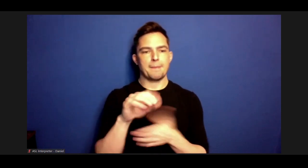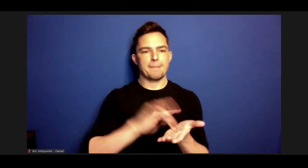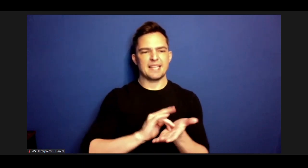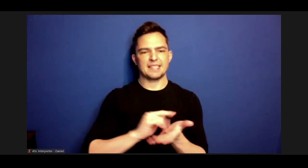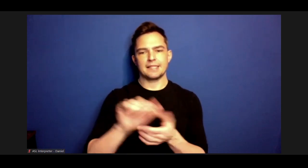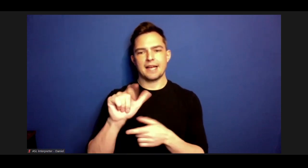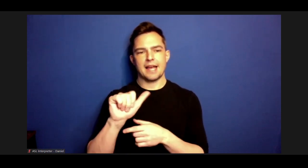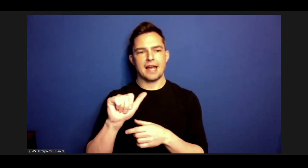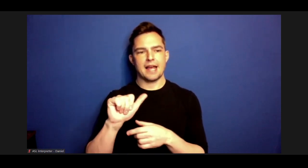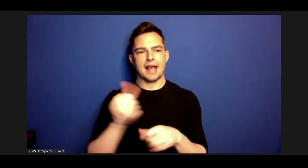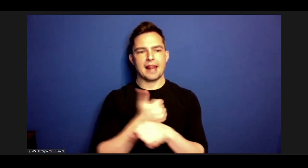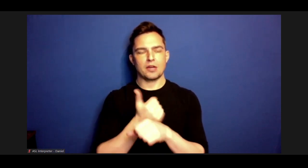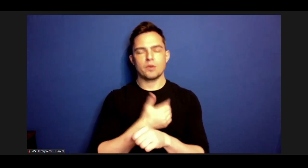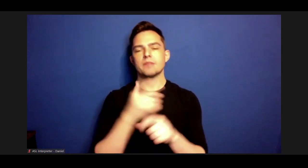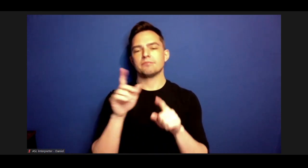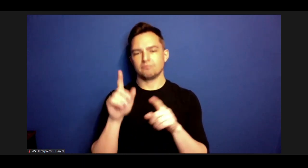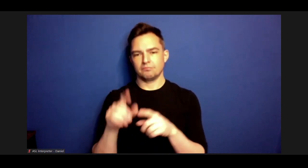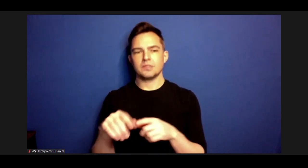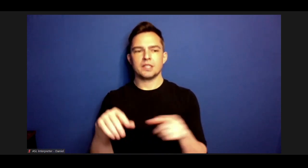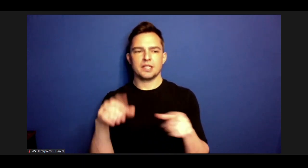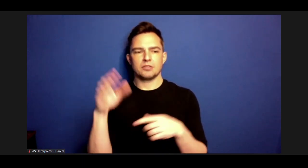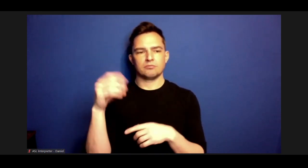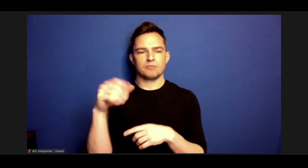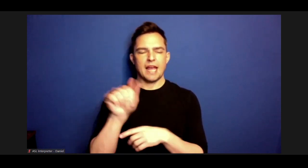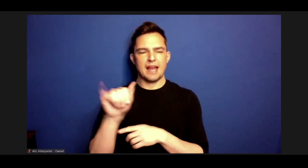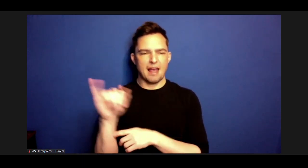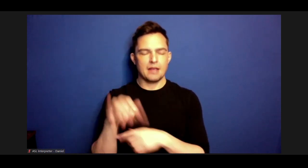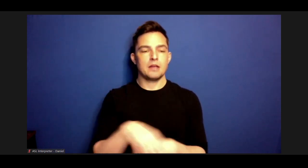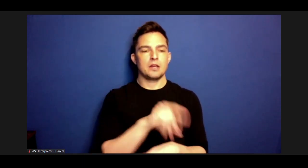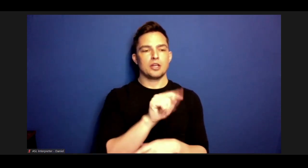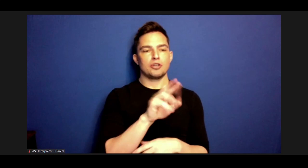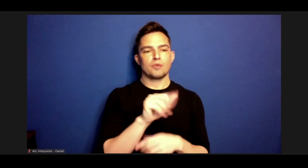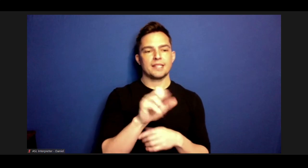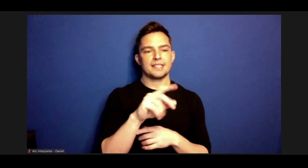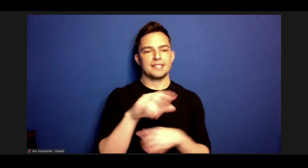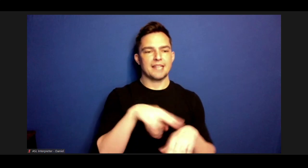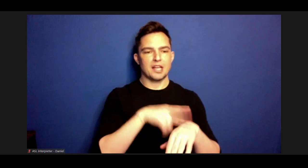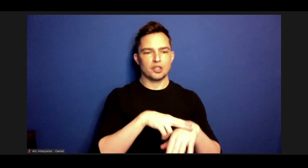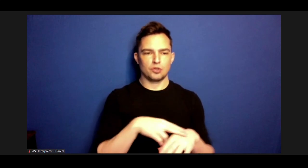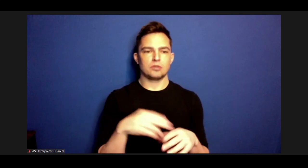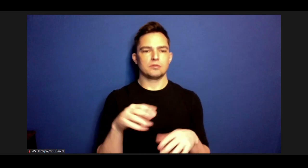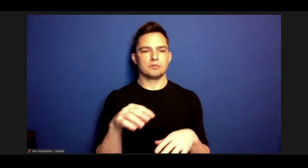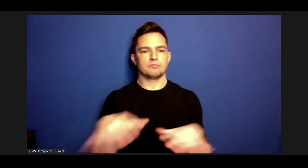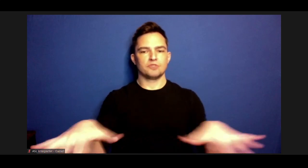Intelligence and transnational Geographies. Gender violence and the movement of black